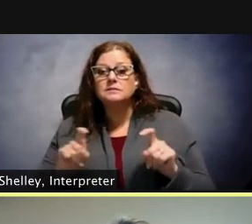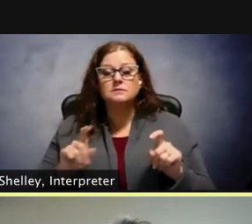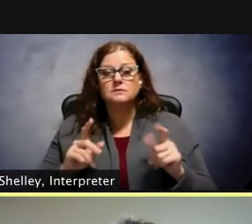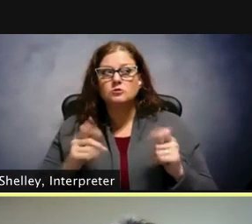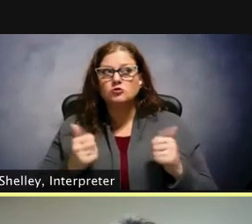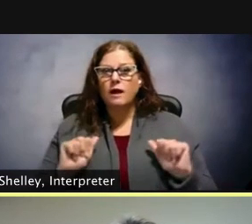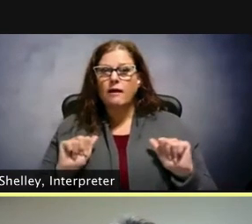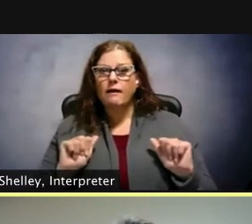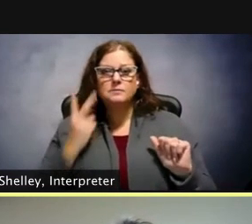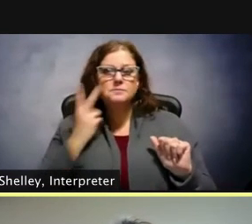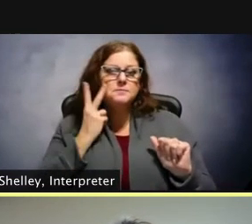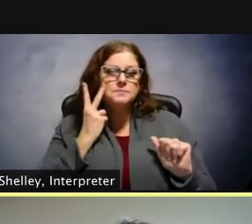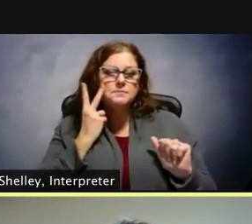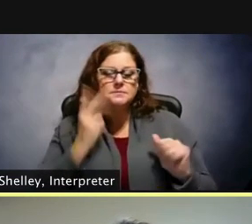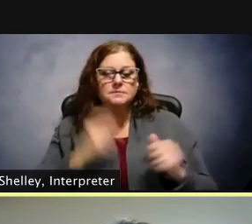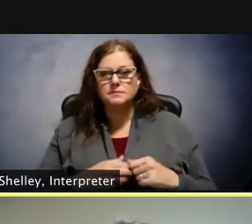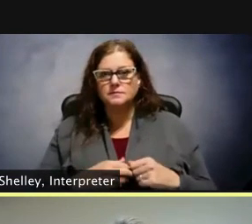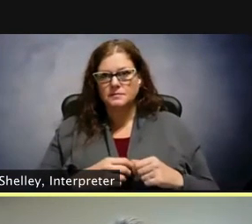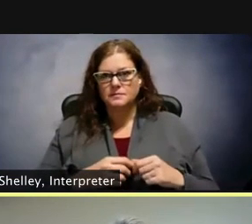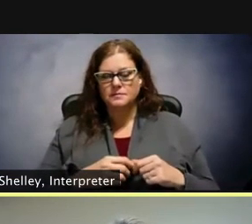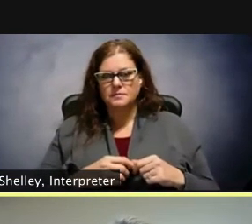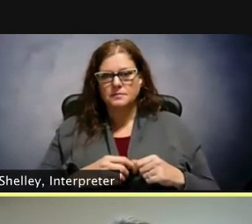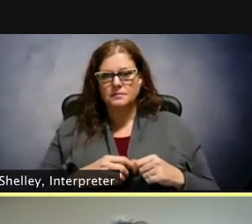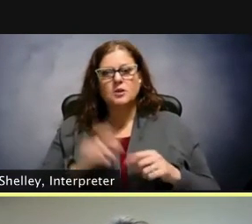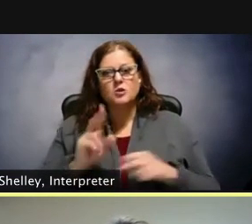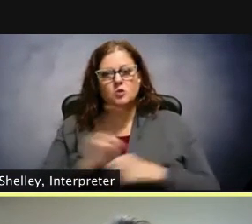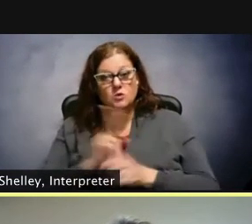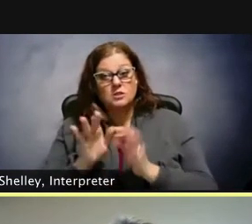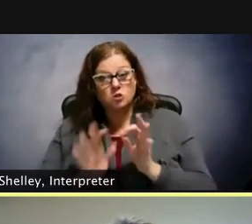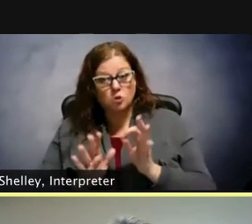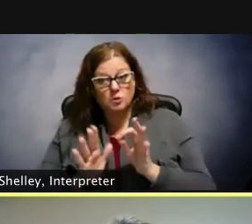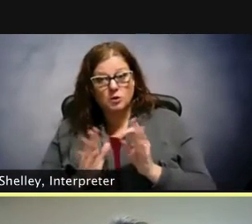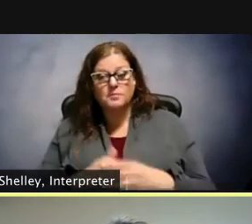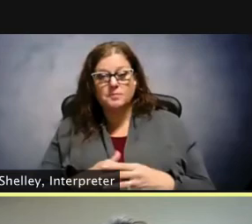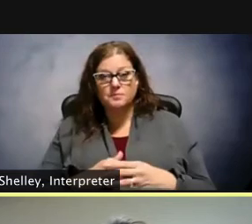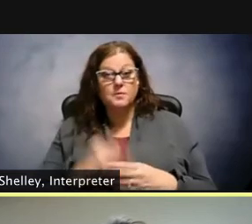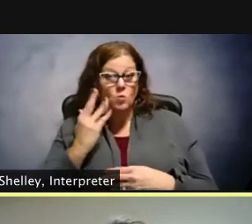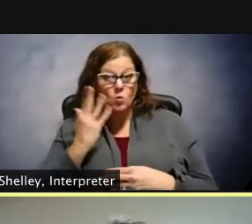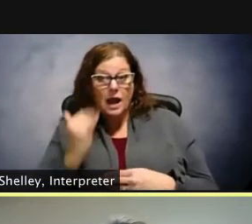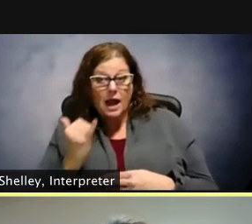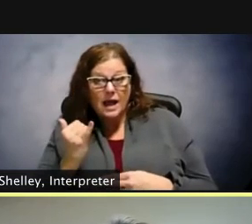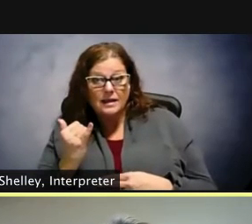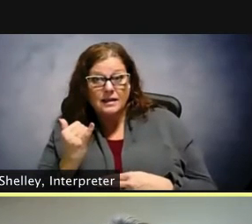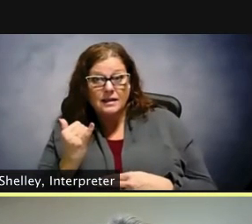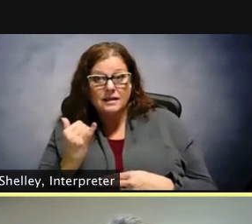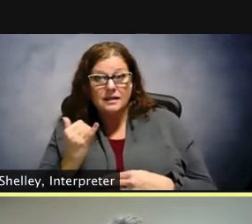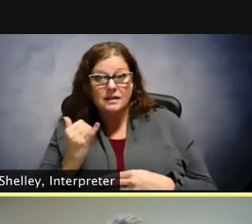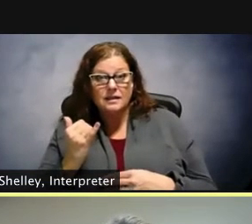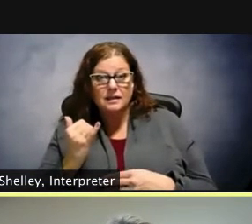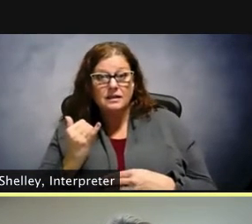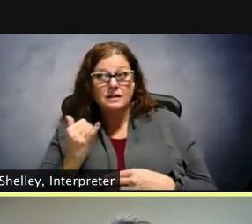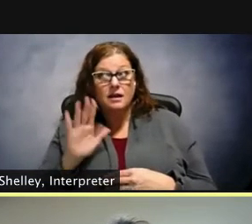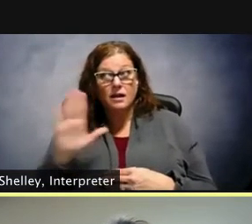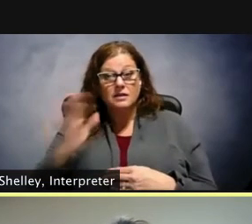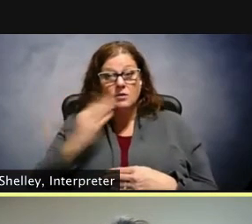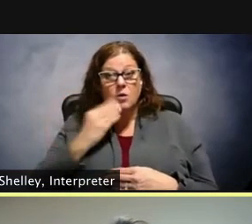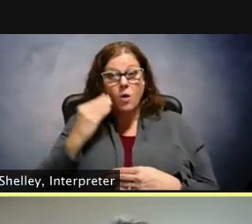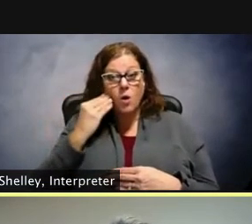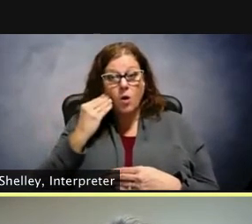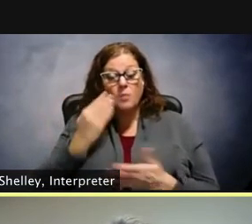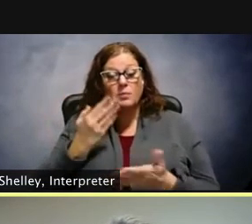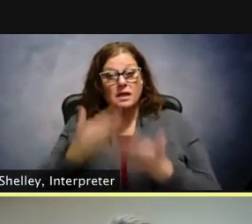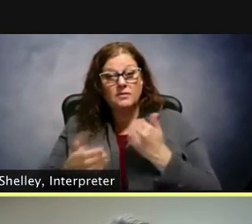on an interpreter. And the reason being is because in the home, although the siblings,